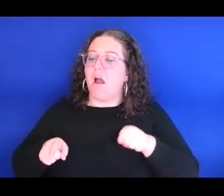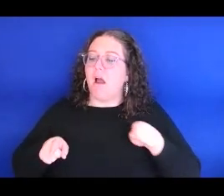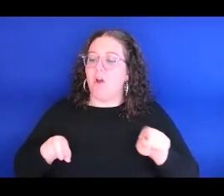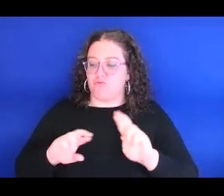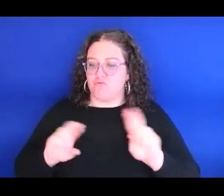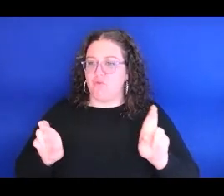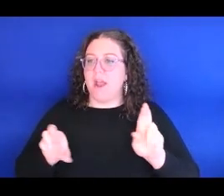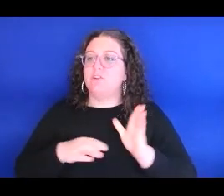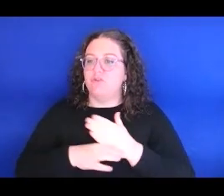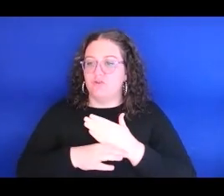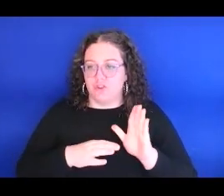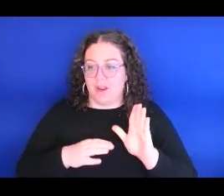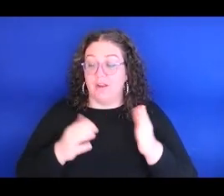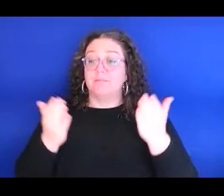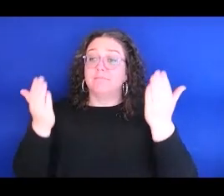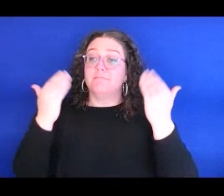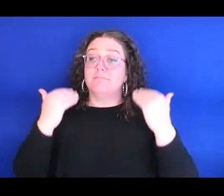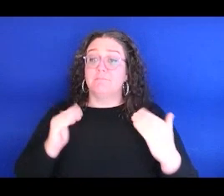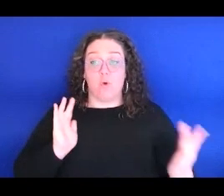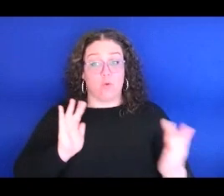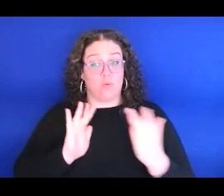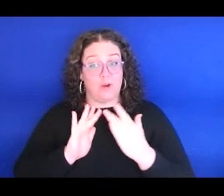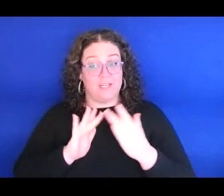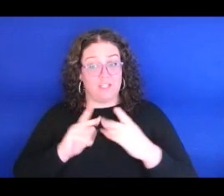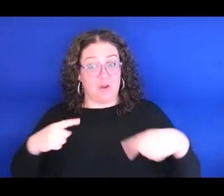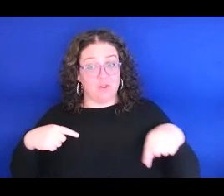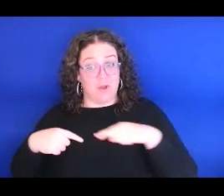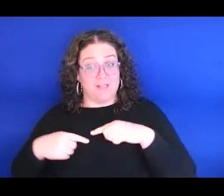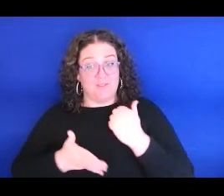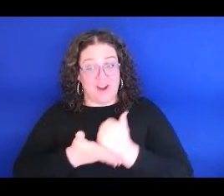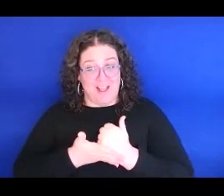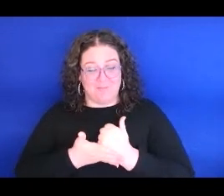Next, reach out to us if you need help. We’re always available to